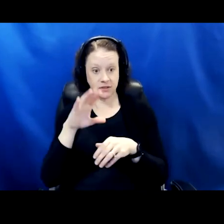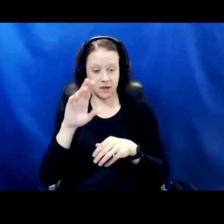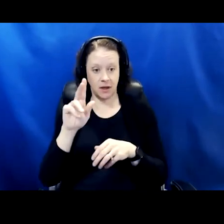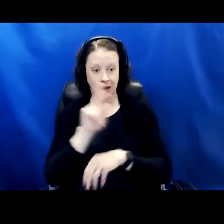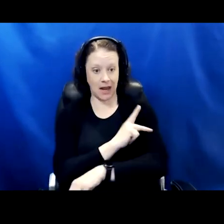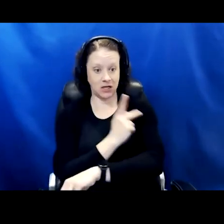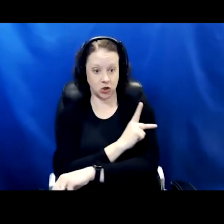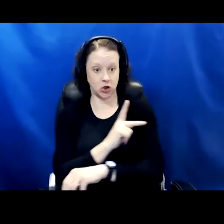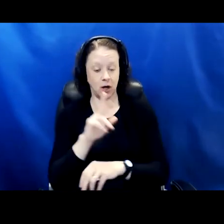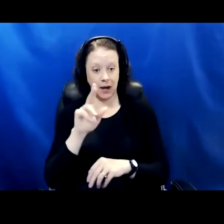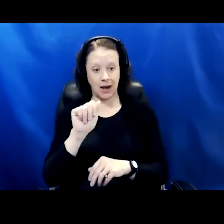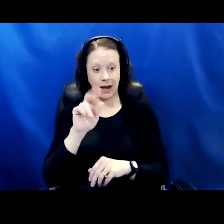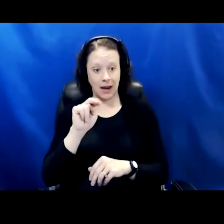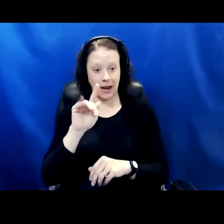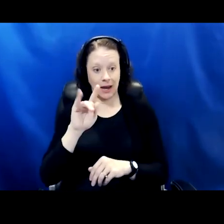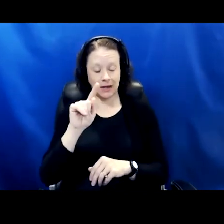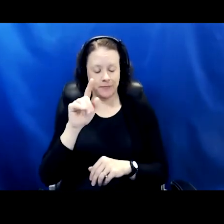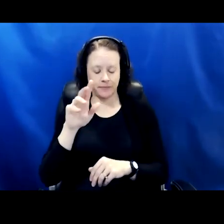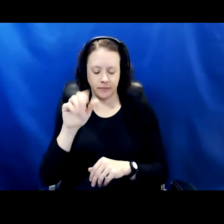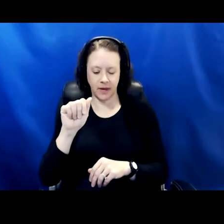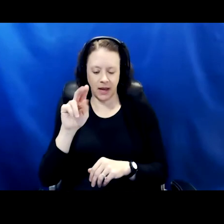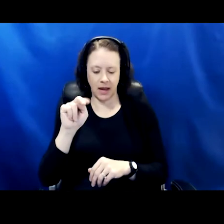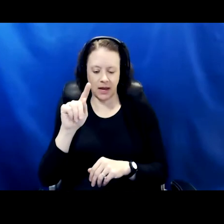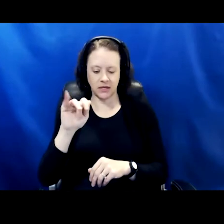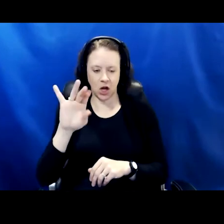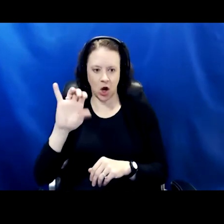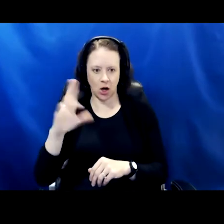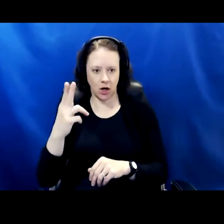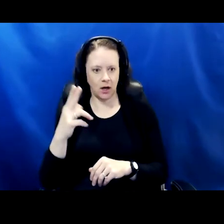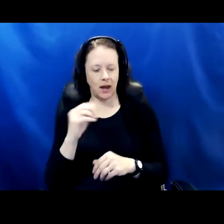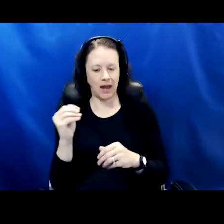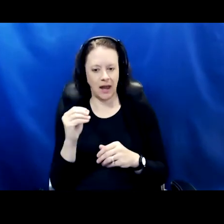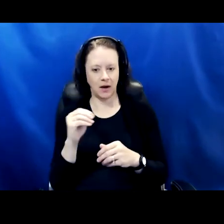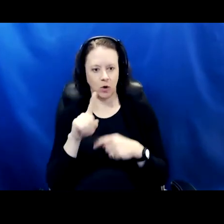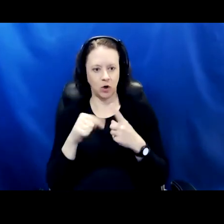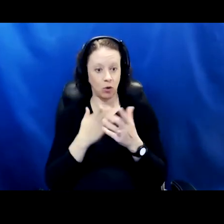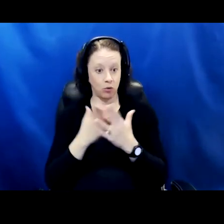and once you go through the whole process, it said you know, in My Turn they were, they were eligible.